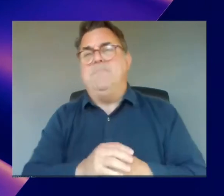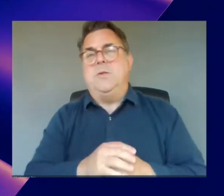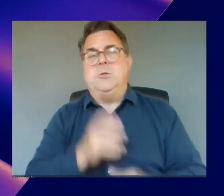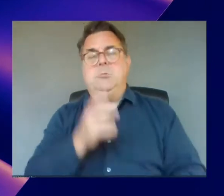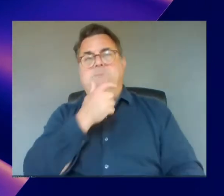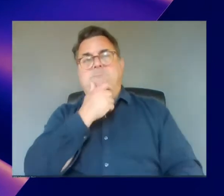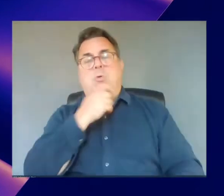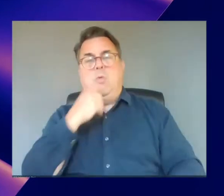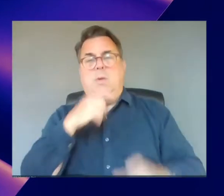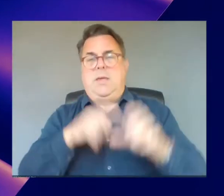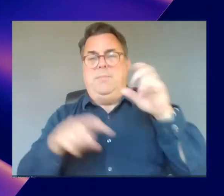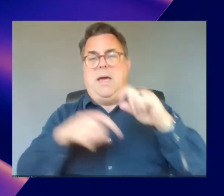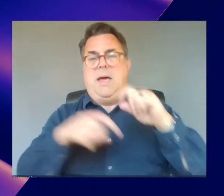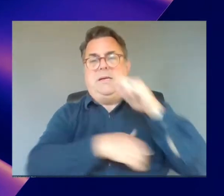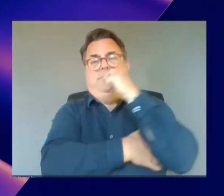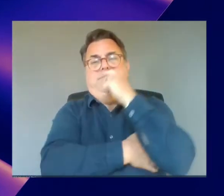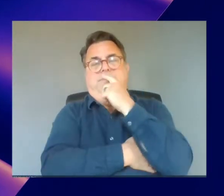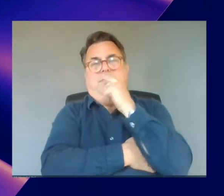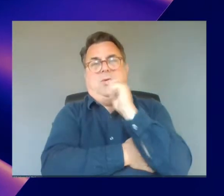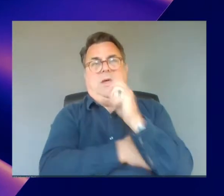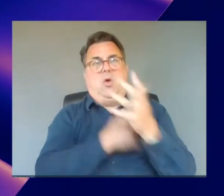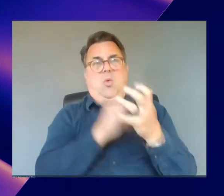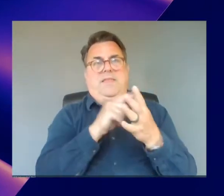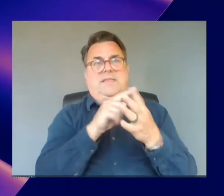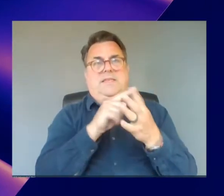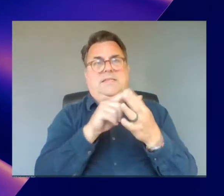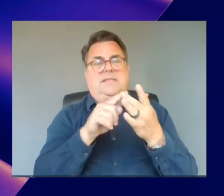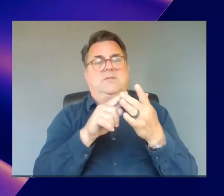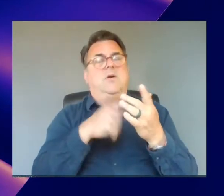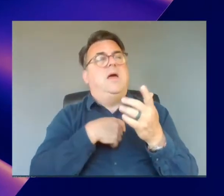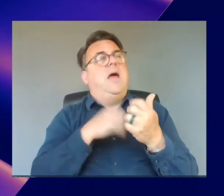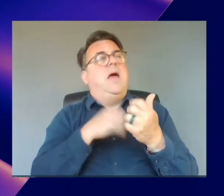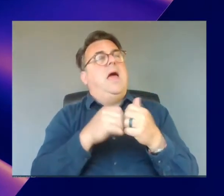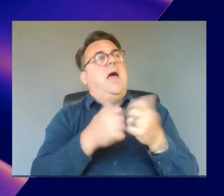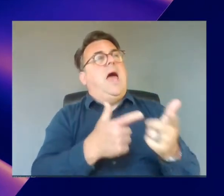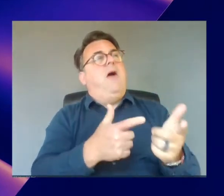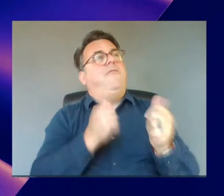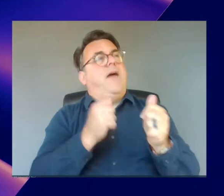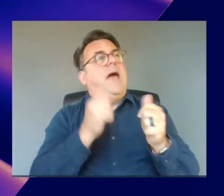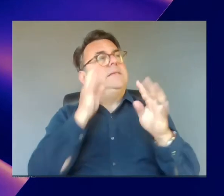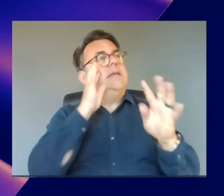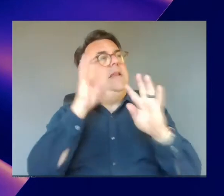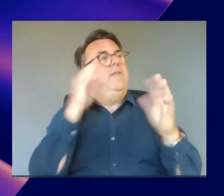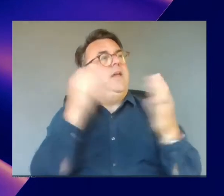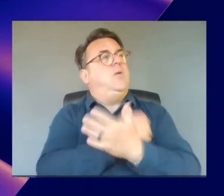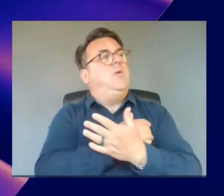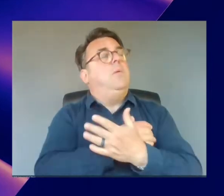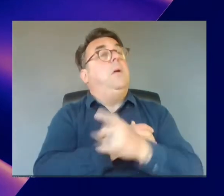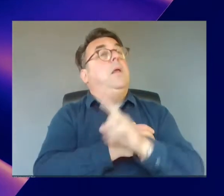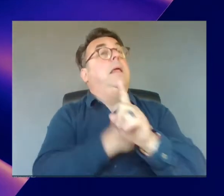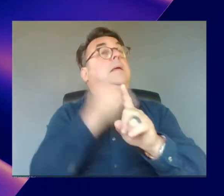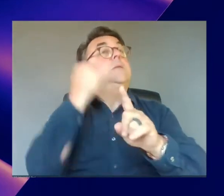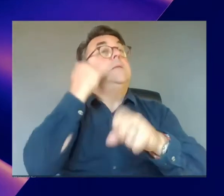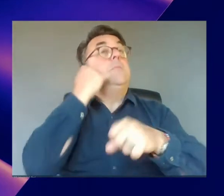"Well, we can innovate this fast, but if we have a model where our customers can build on top of that, that's a force multiplier